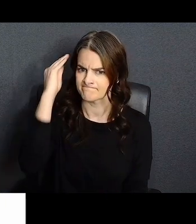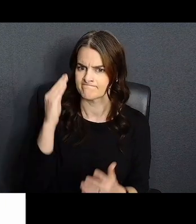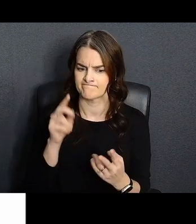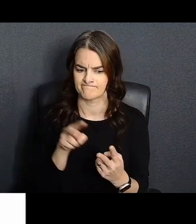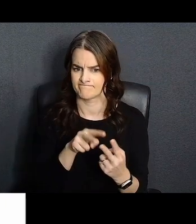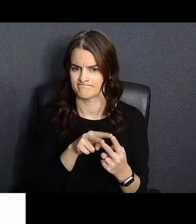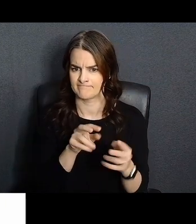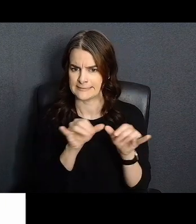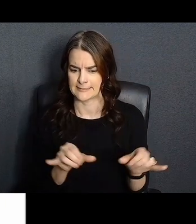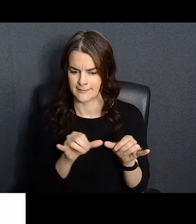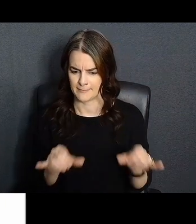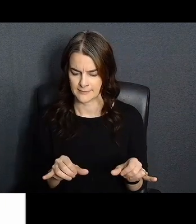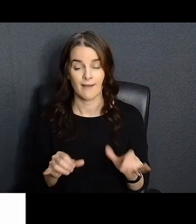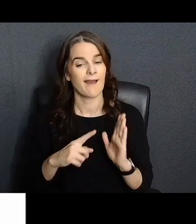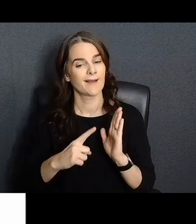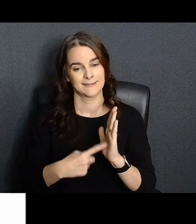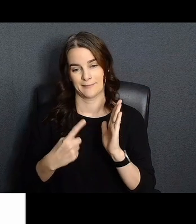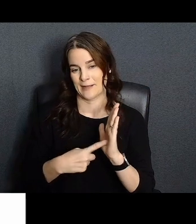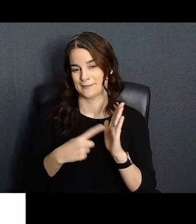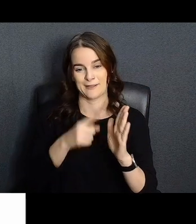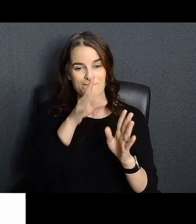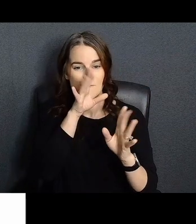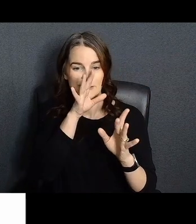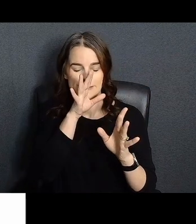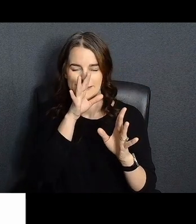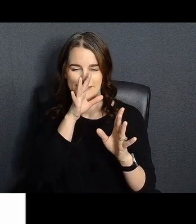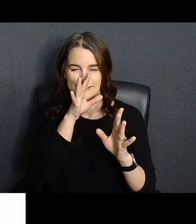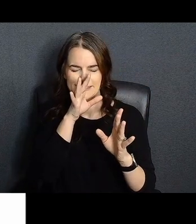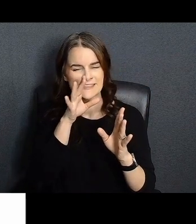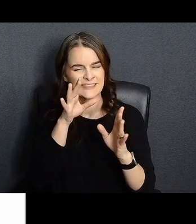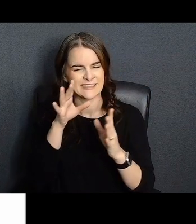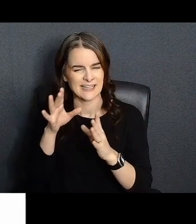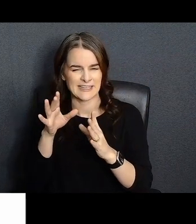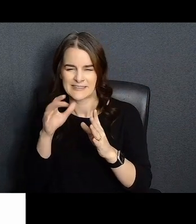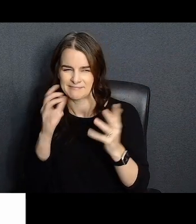is that sometimes the voice output doesn't always match the speaker.